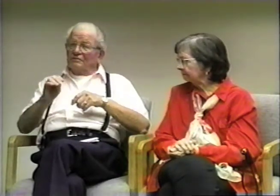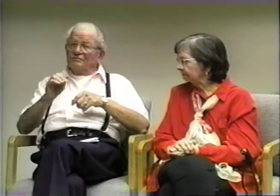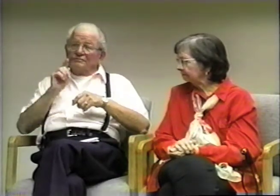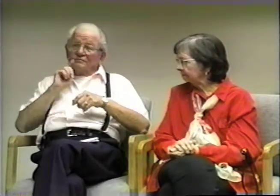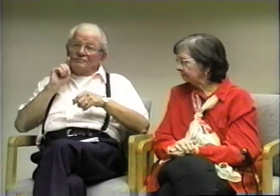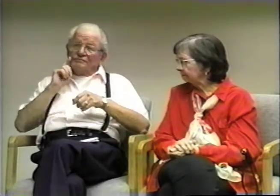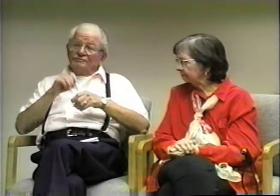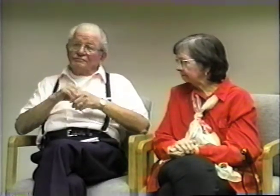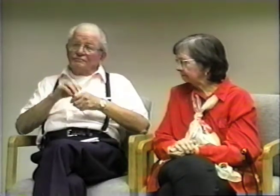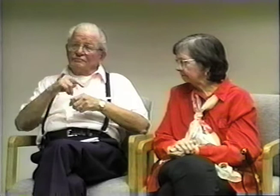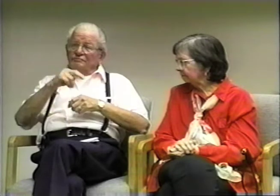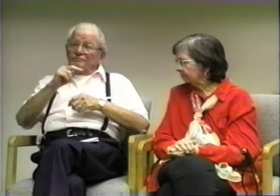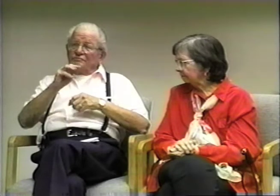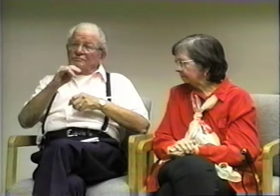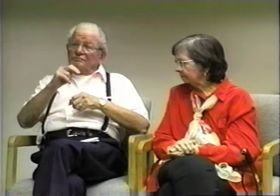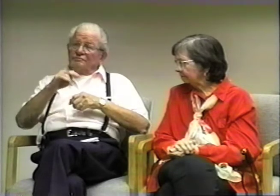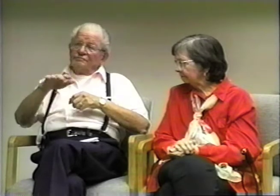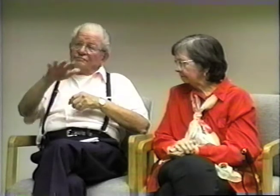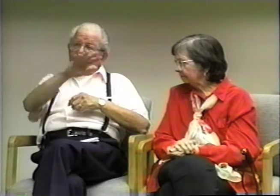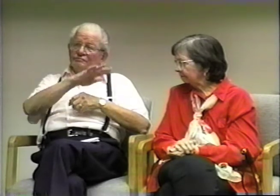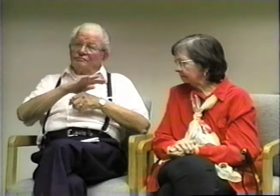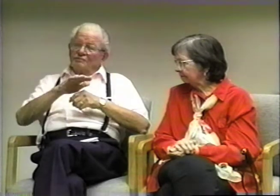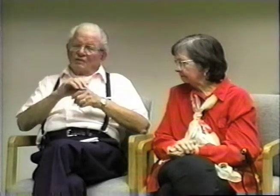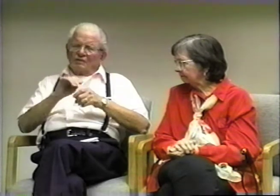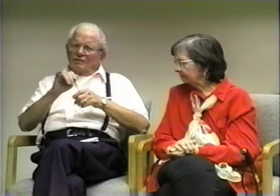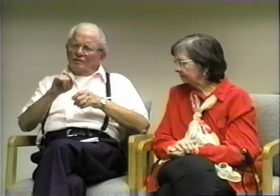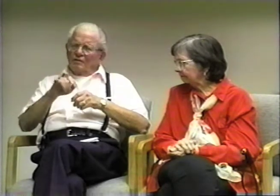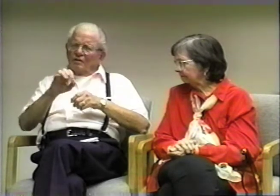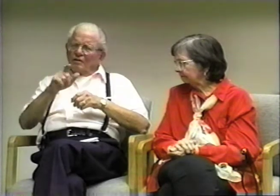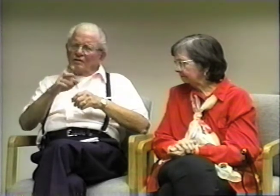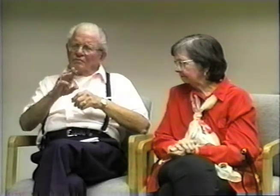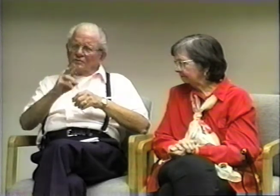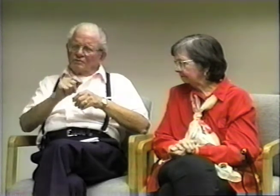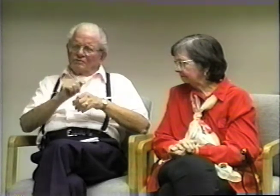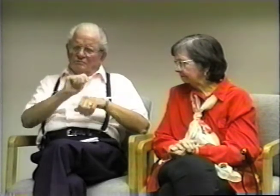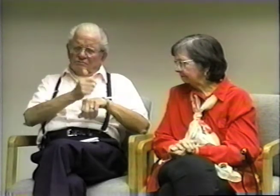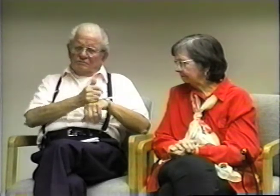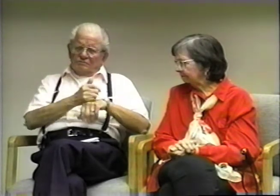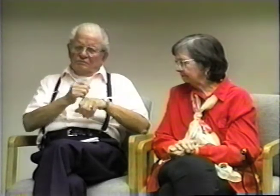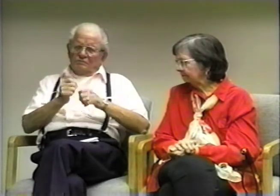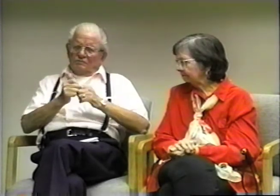Well, the club was started with about forty members from northern Minnesota.